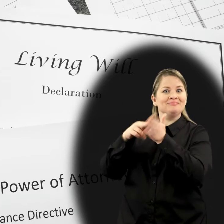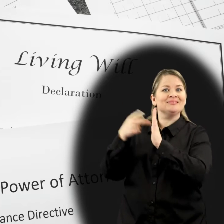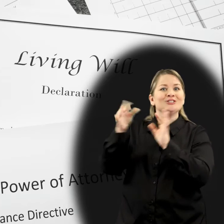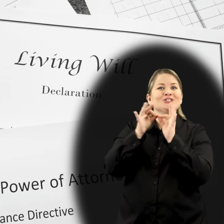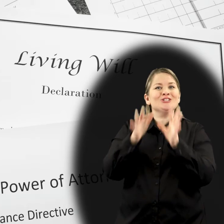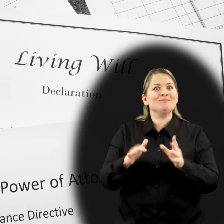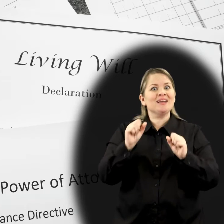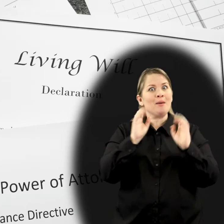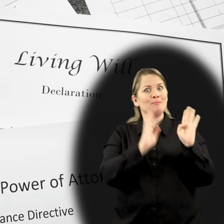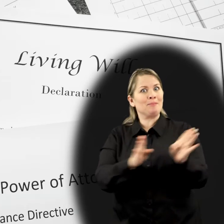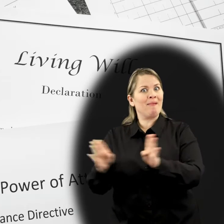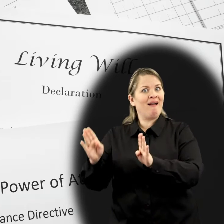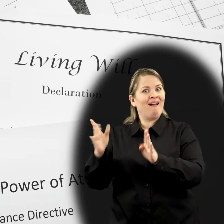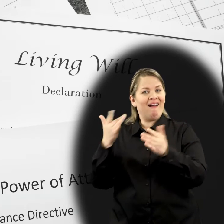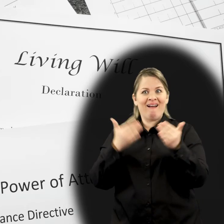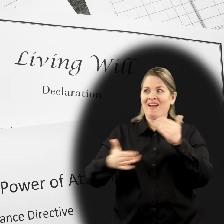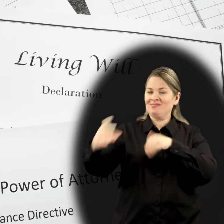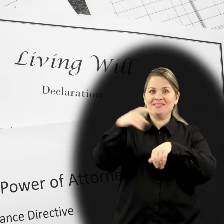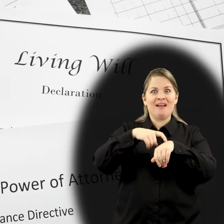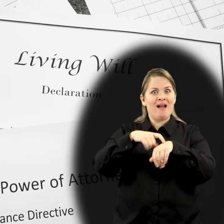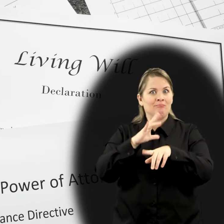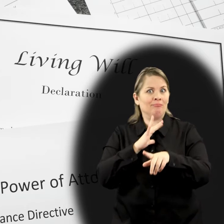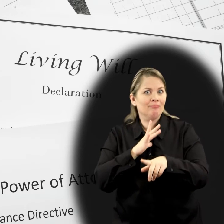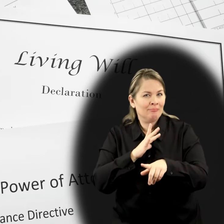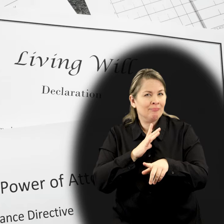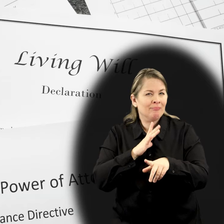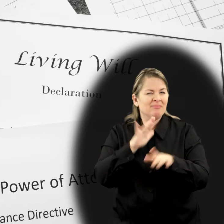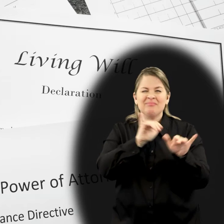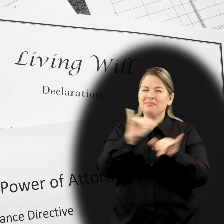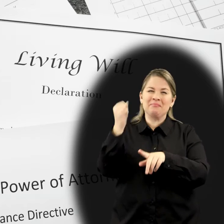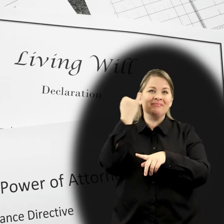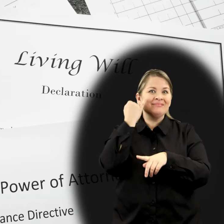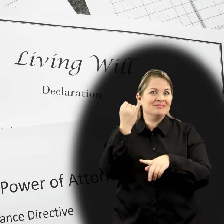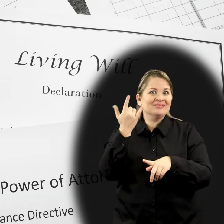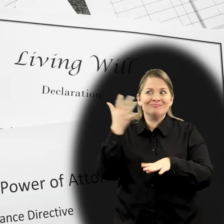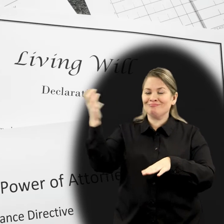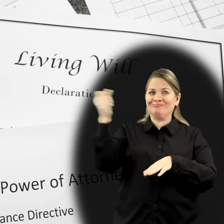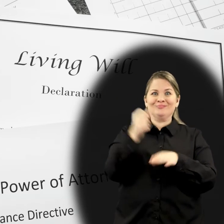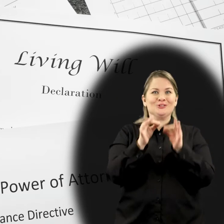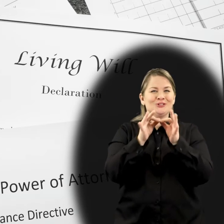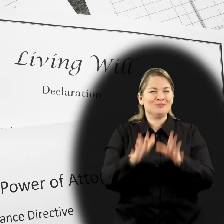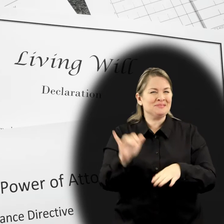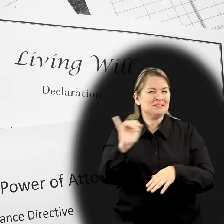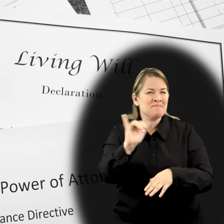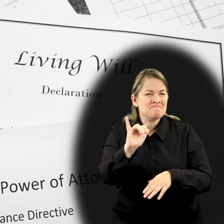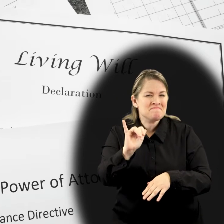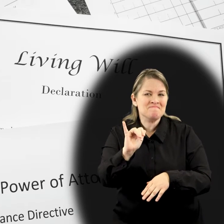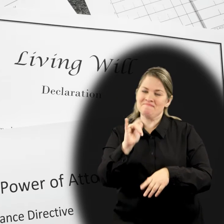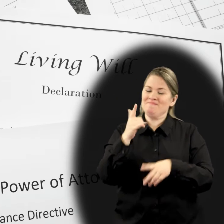You can also send it to the interpreter at the same time. That will make the session more efficient